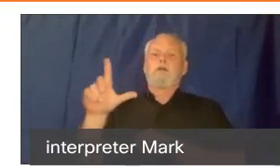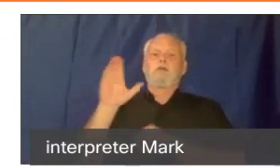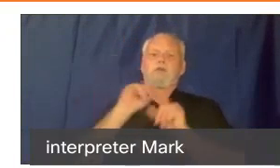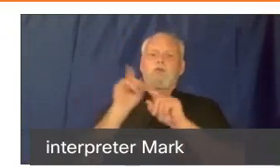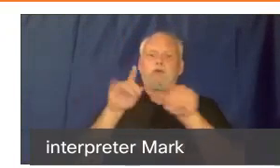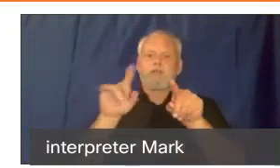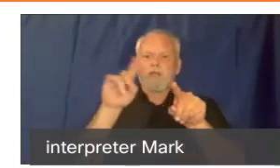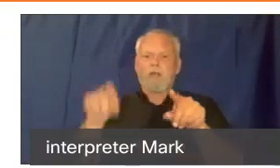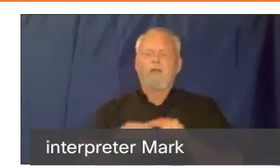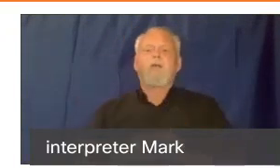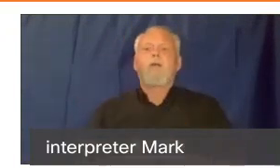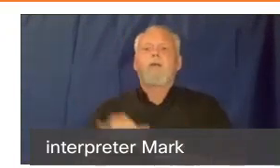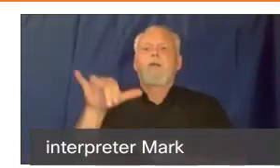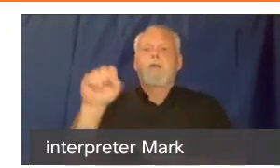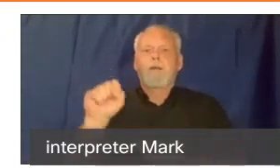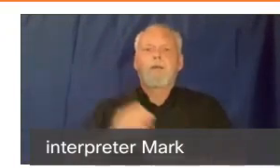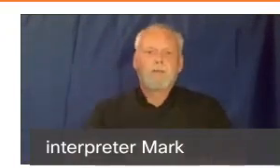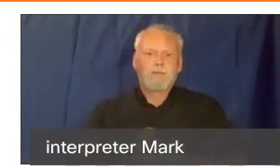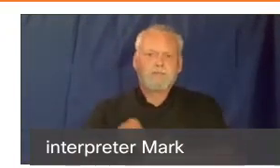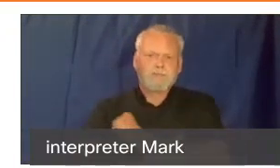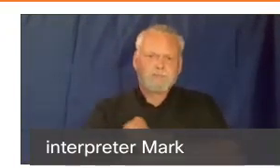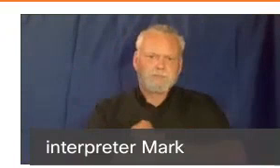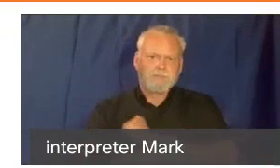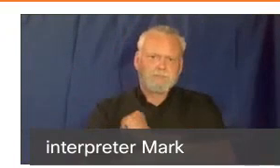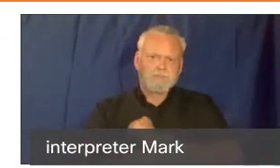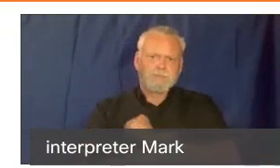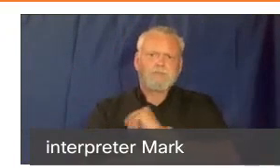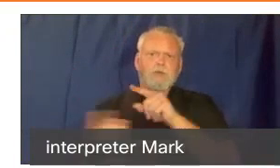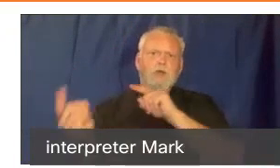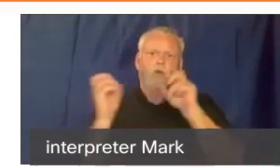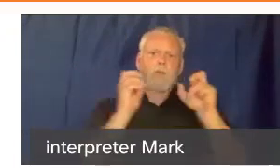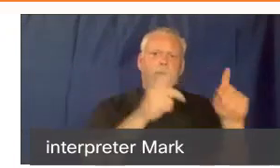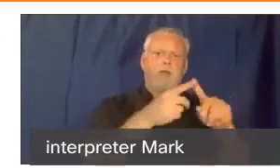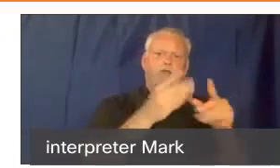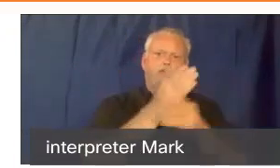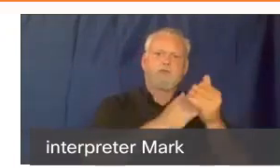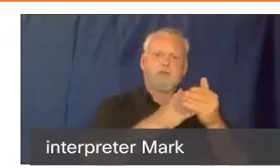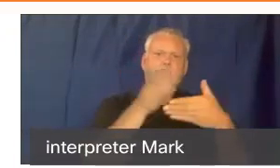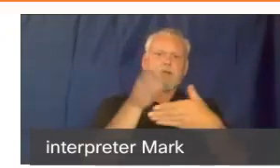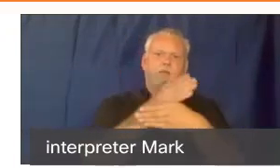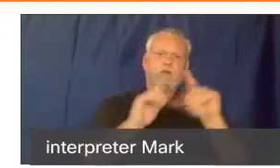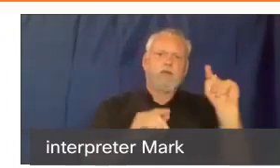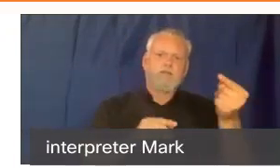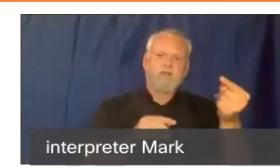Yes, back to the section of trail between 1st.